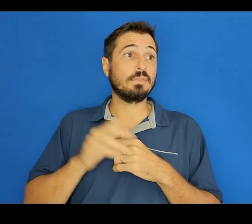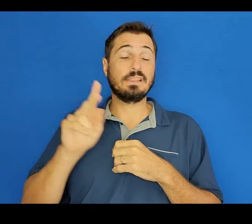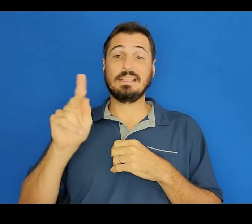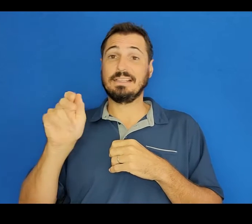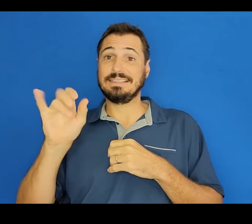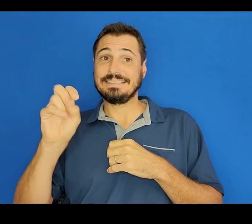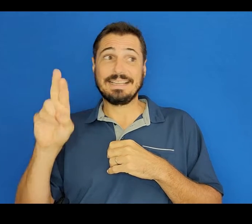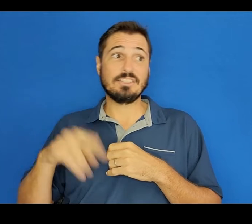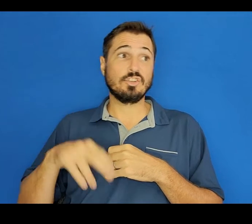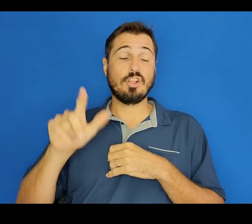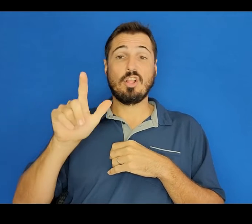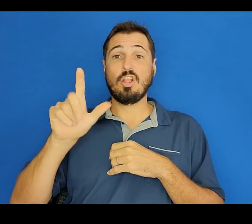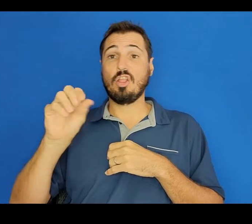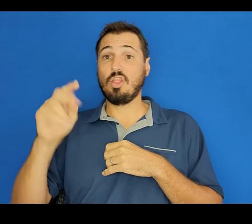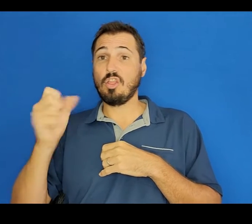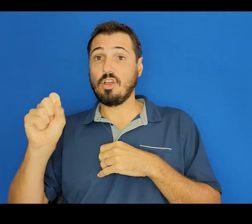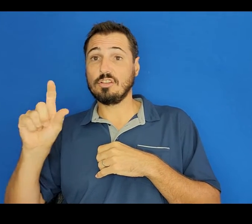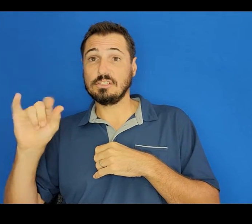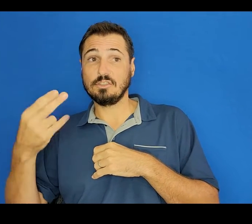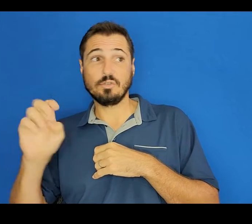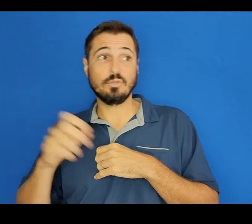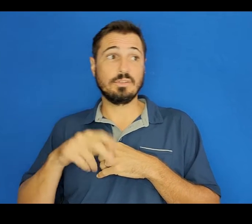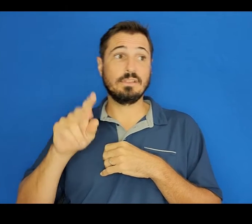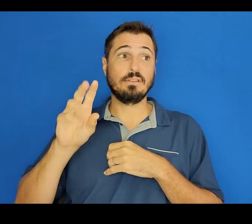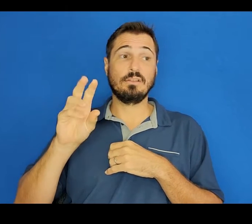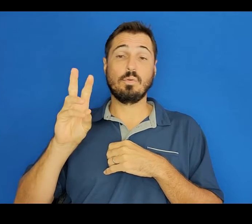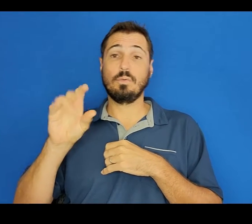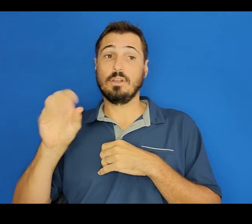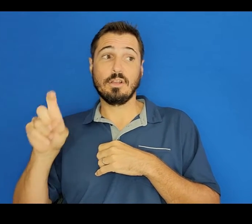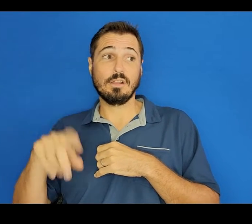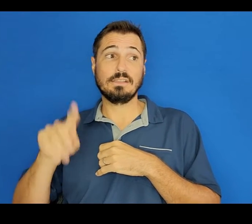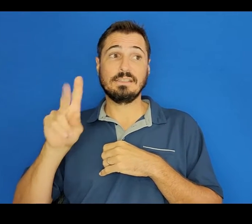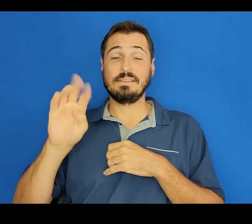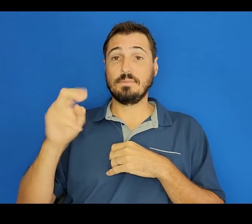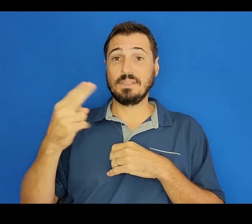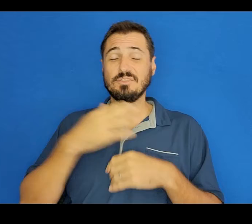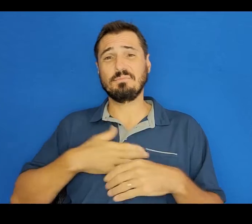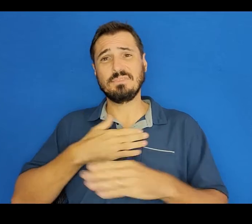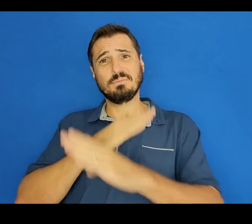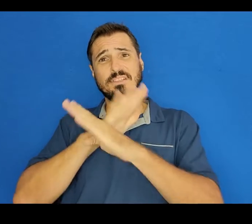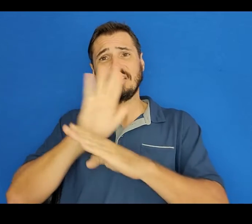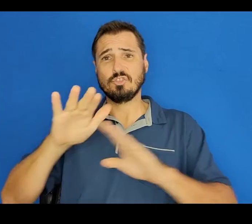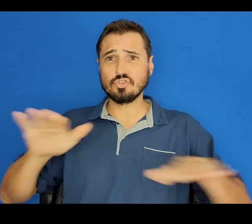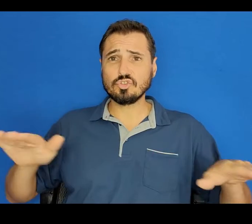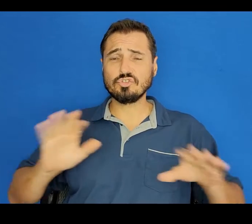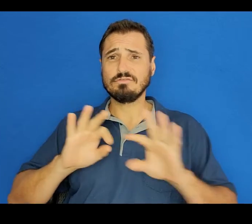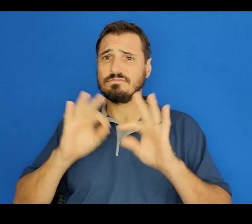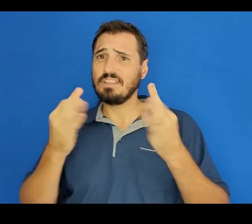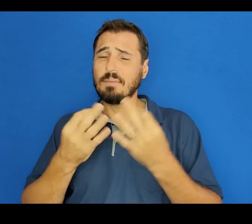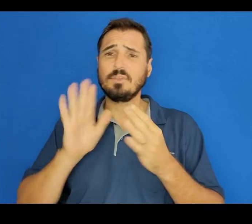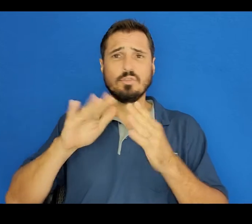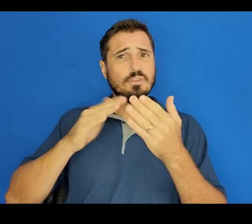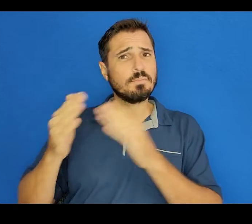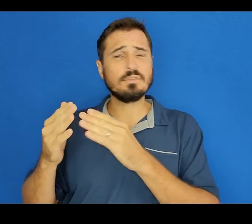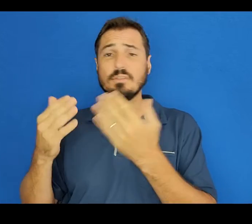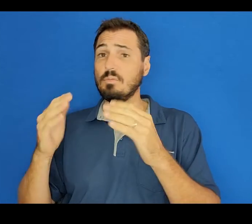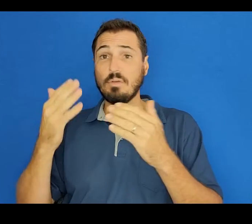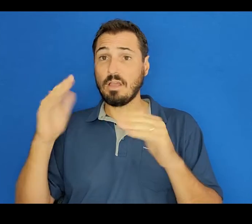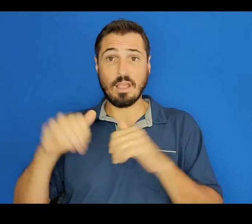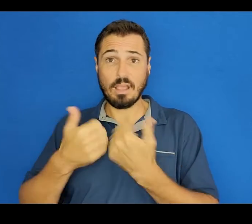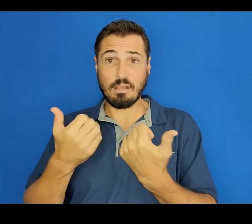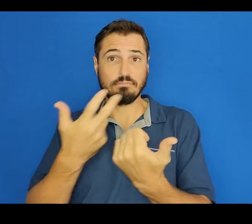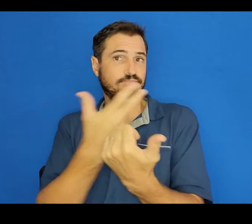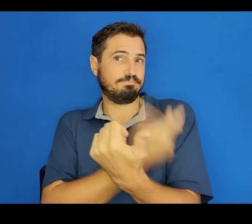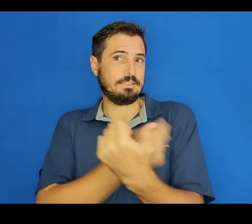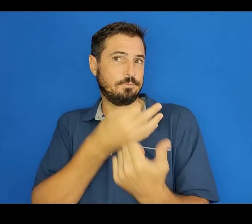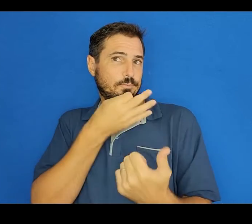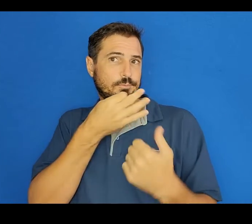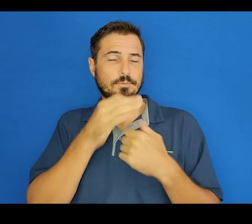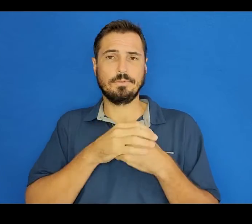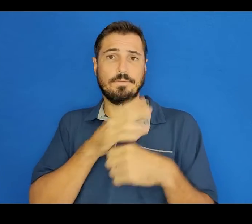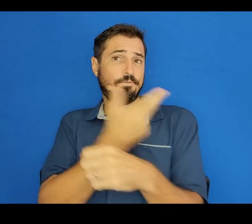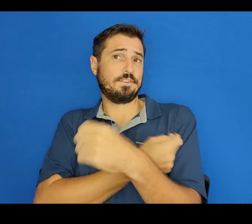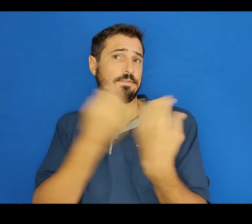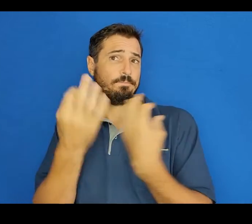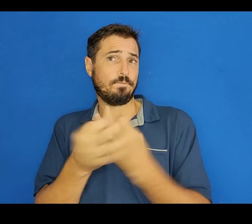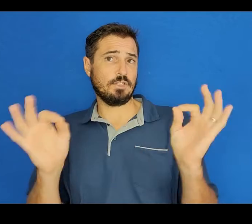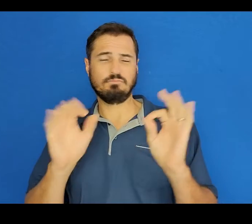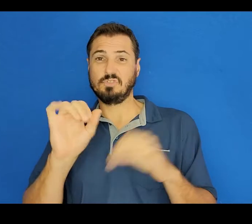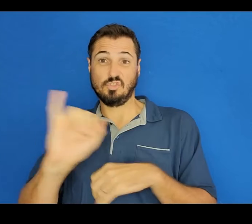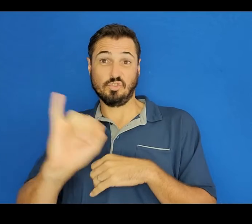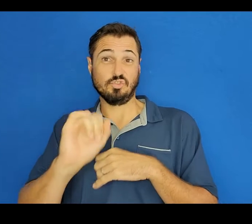Parents: please protect your children, your ohana, and our community by getting your keiki vaccinated soon. The vaccines are free, and no insurance is necessary. Minors must be